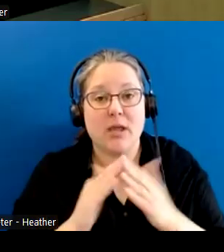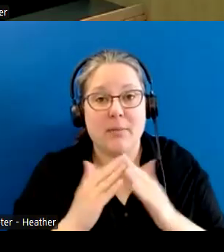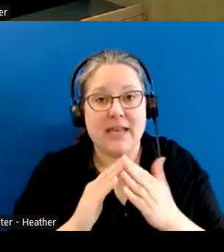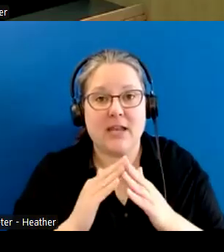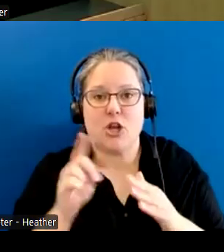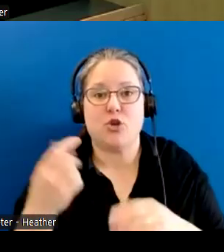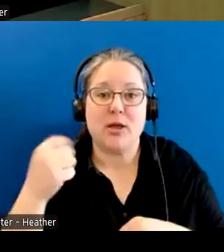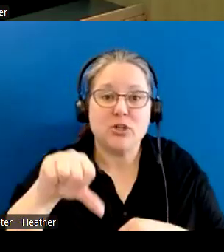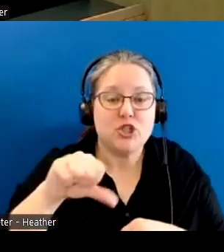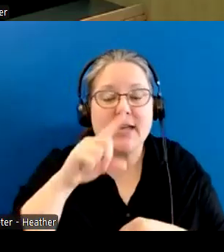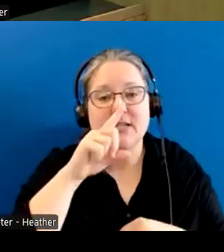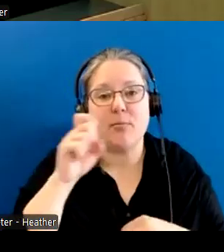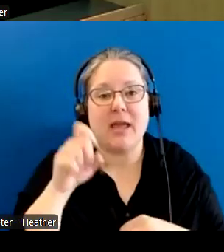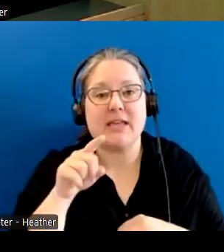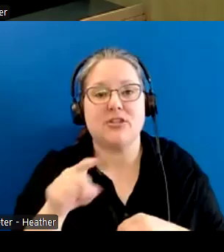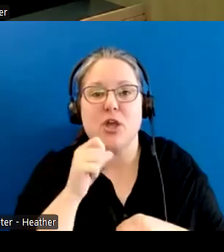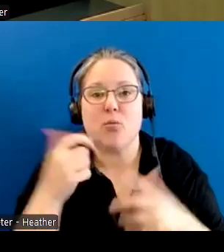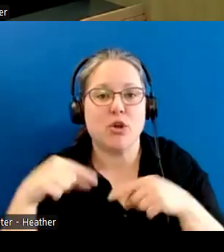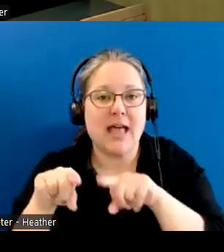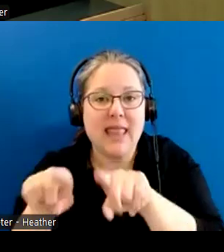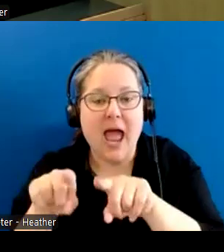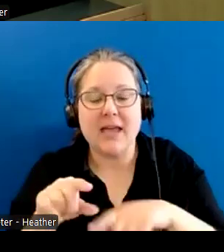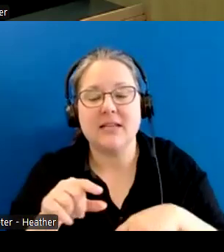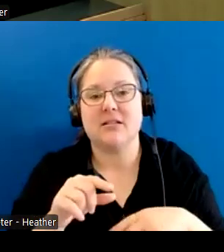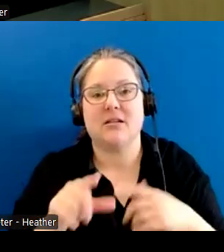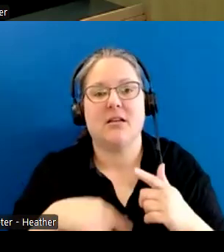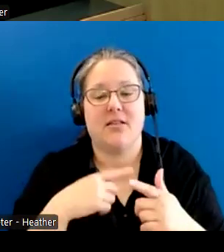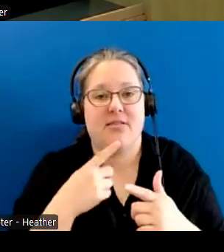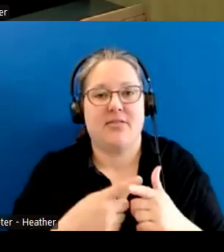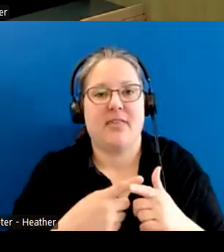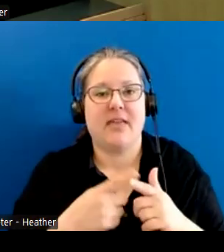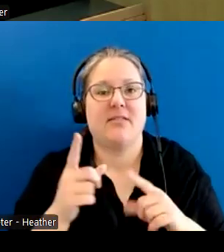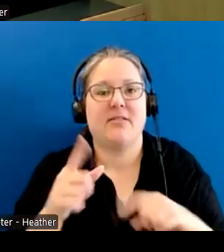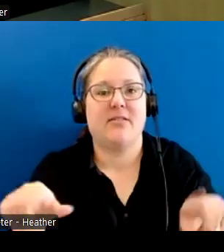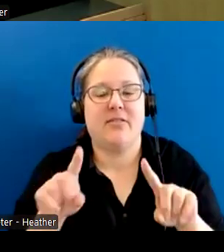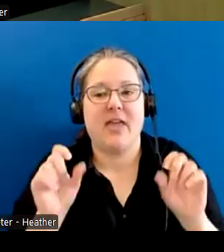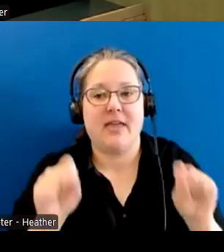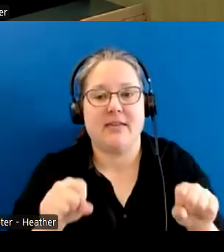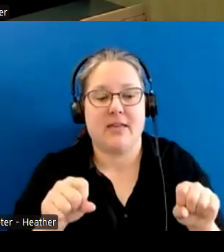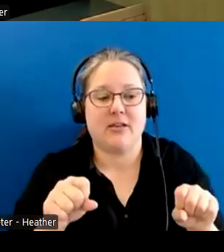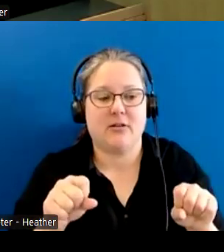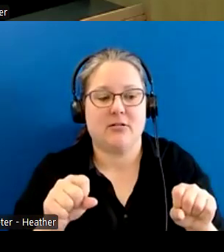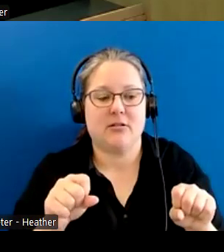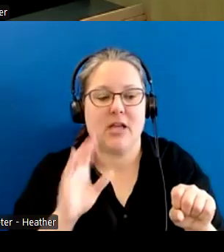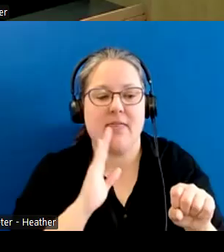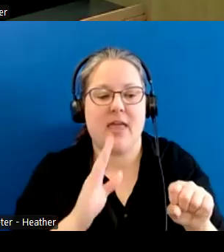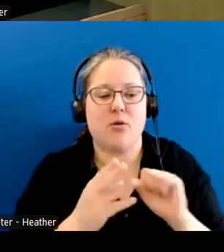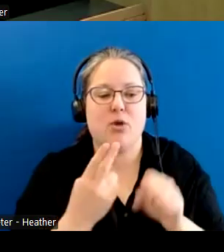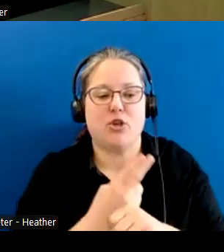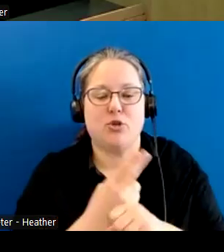and you got rejected because of misalignment. Um that that then they can they can take that and